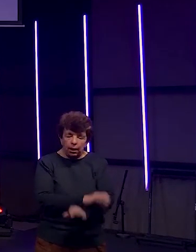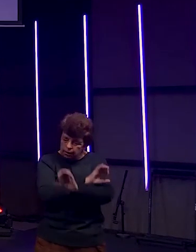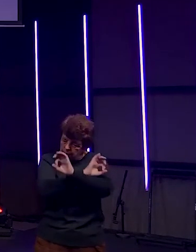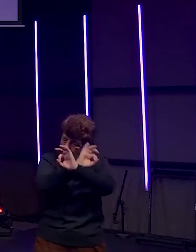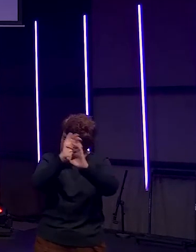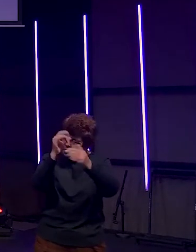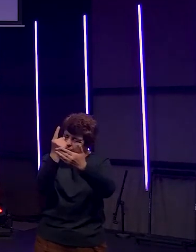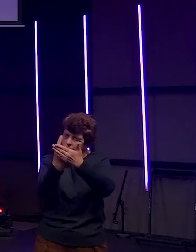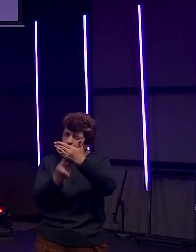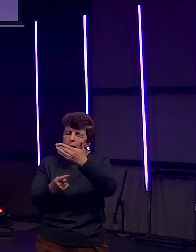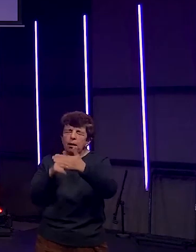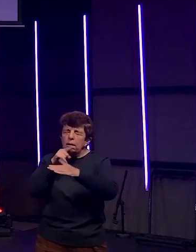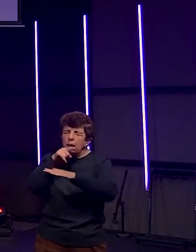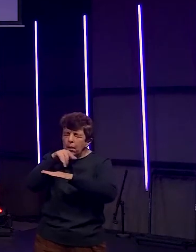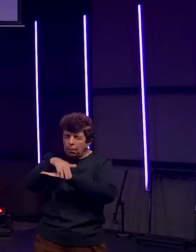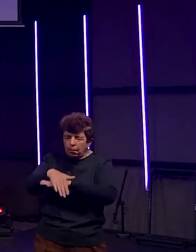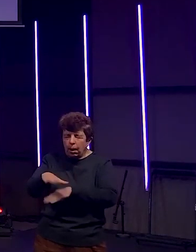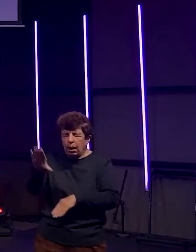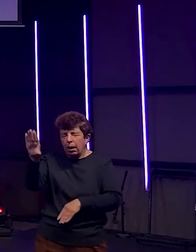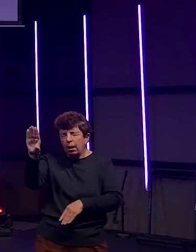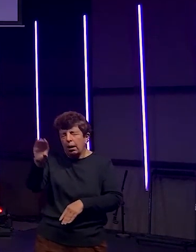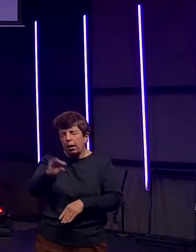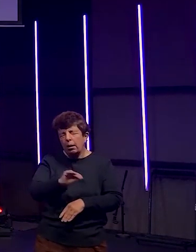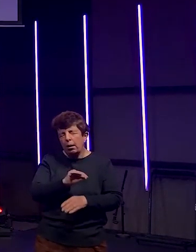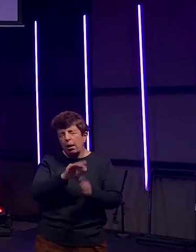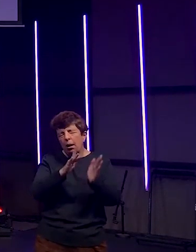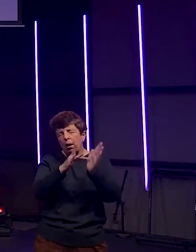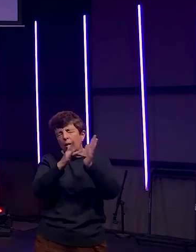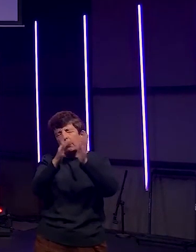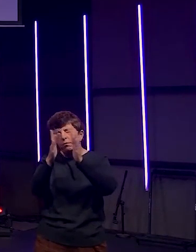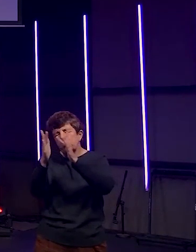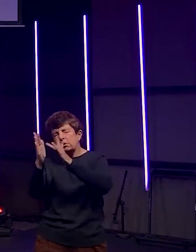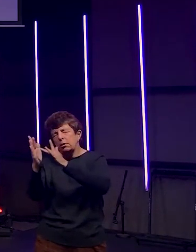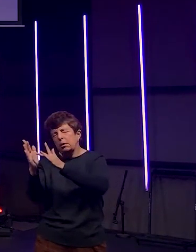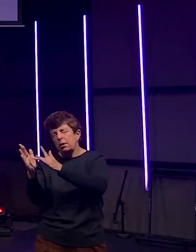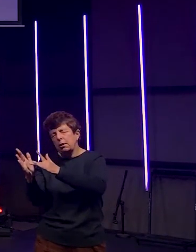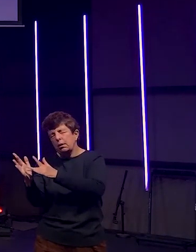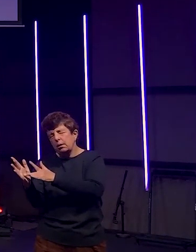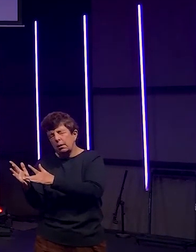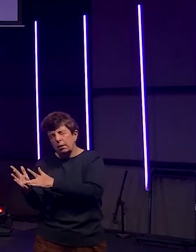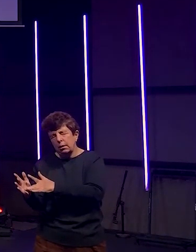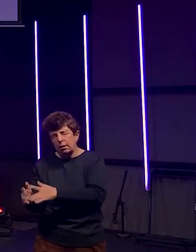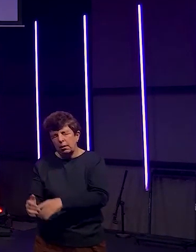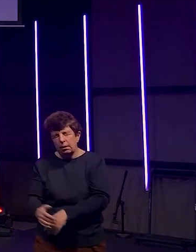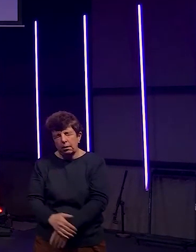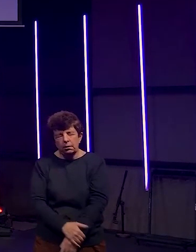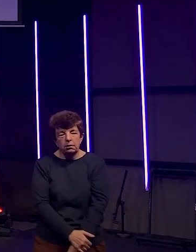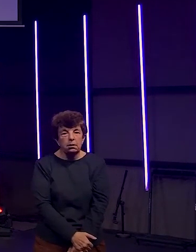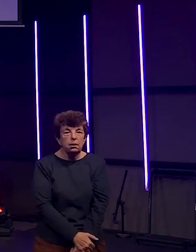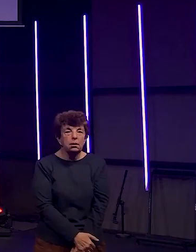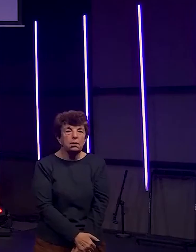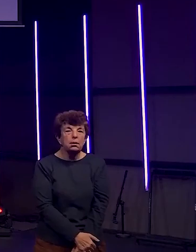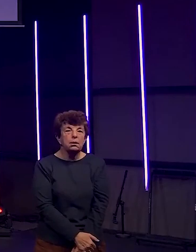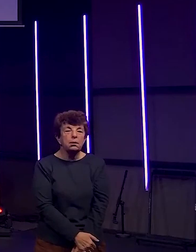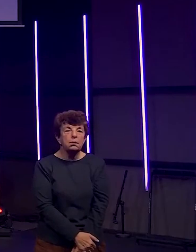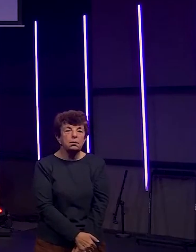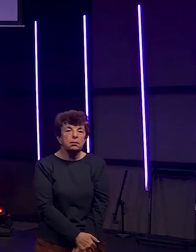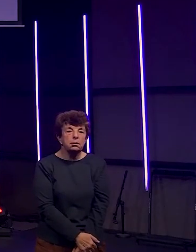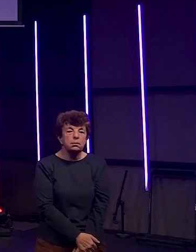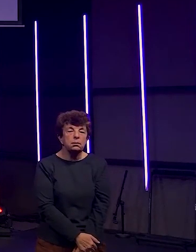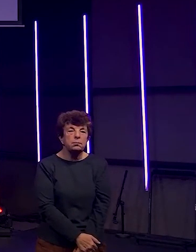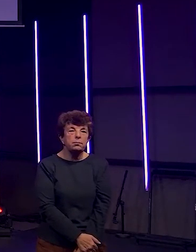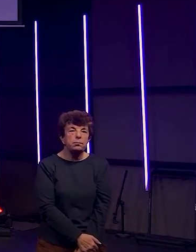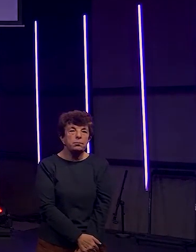Nothing but the blood of Jesus